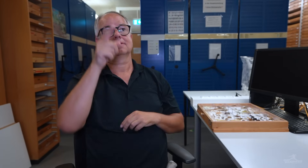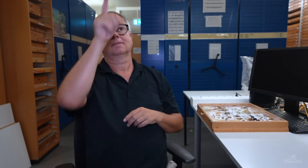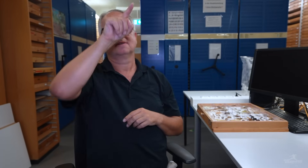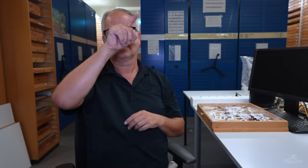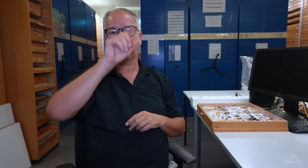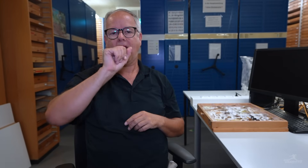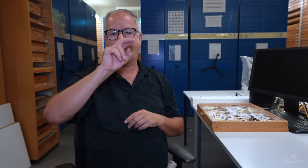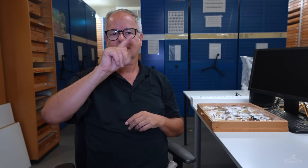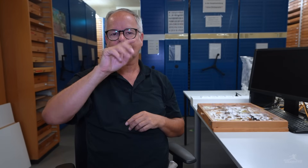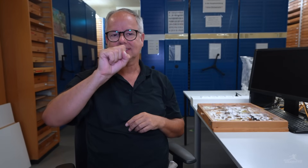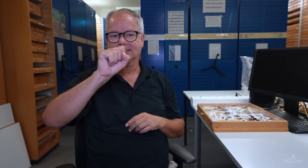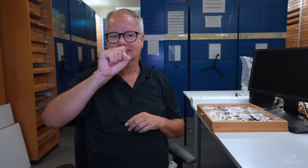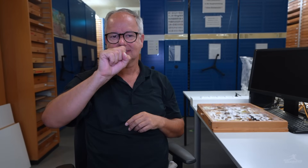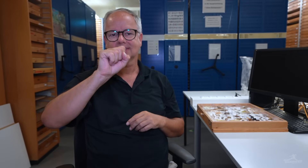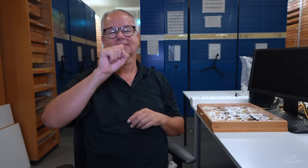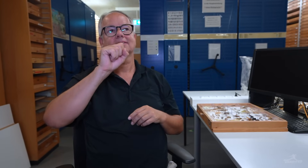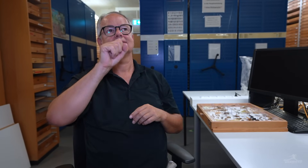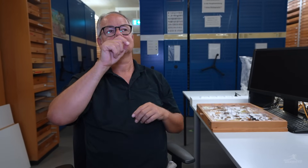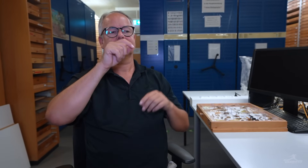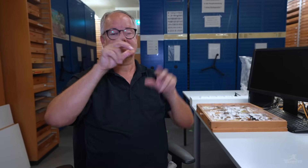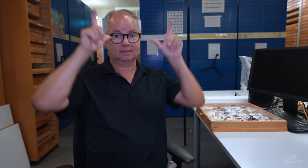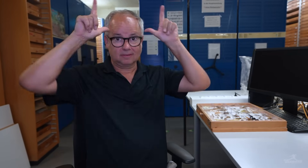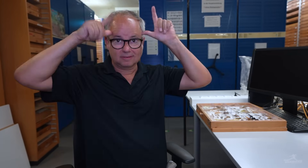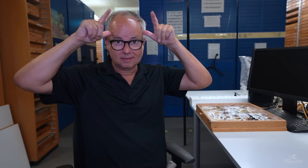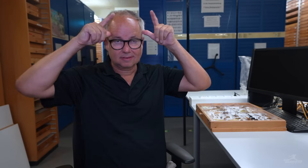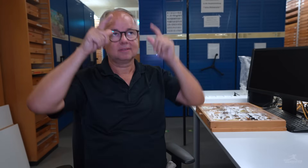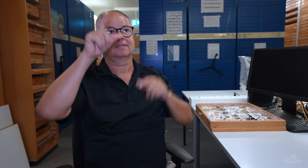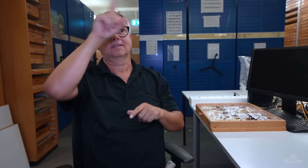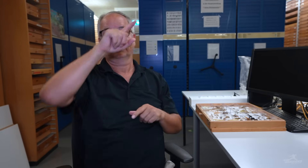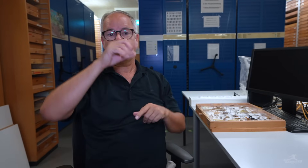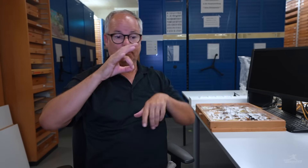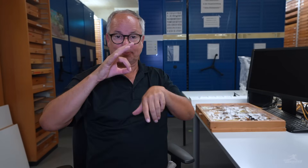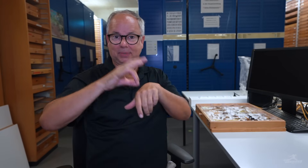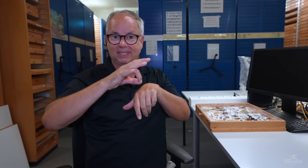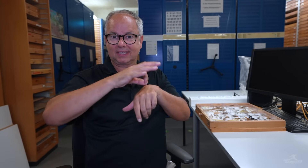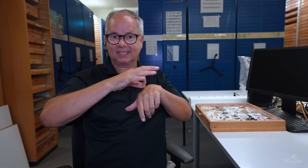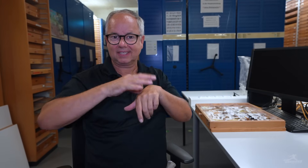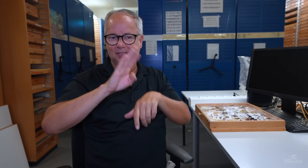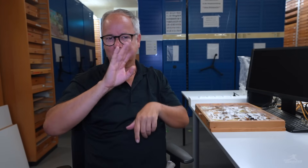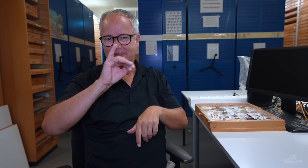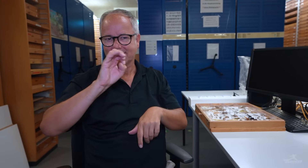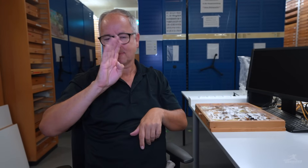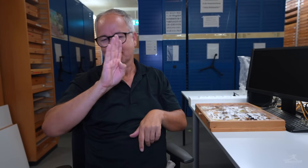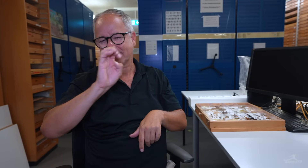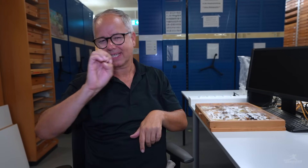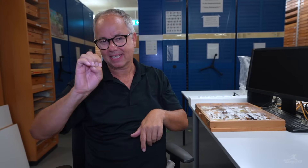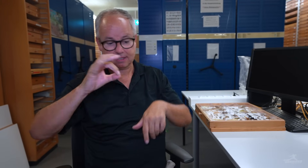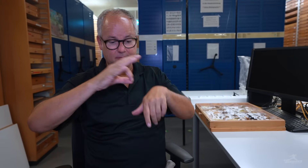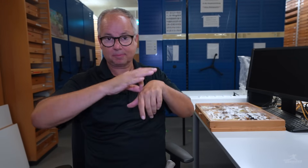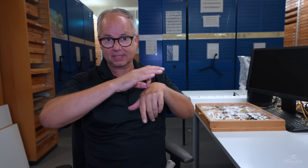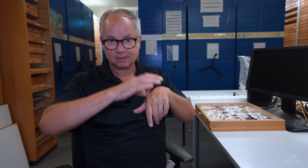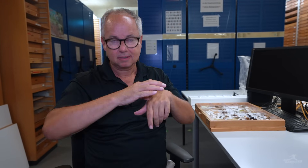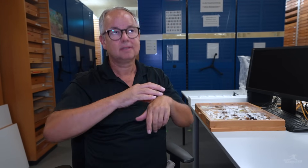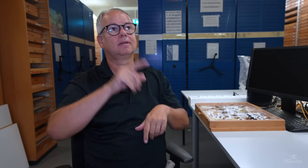ants, and bees,